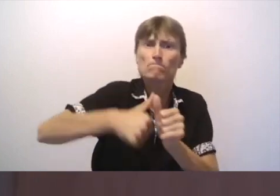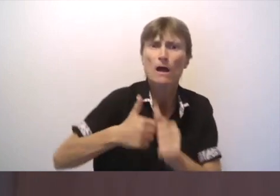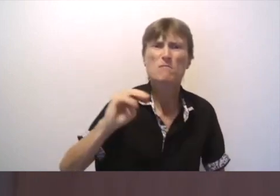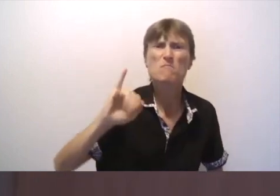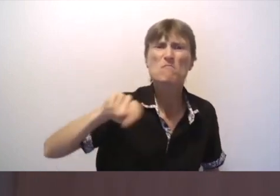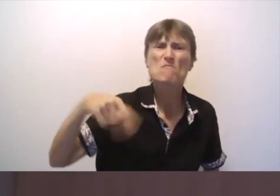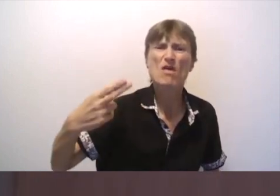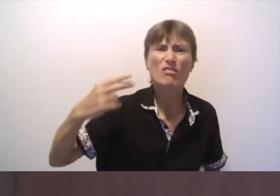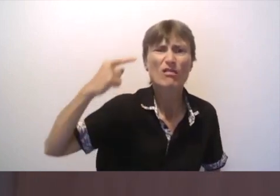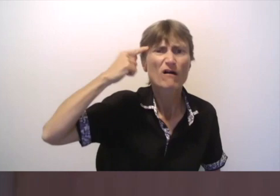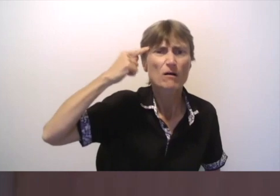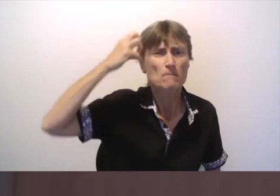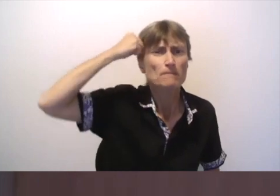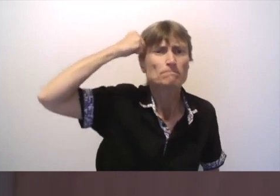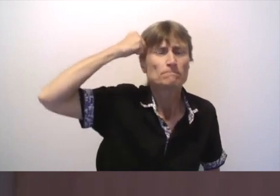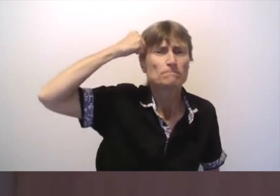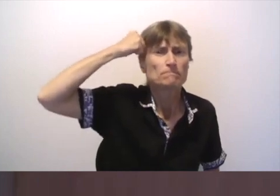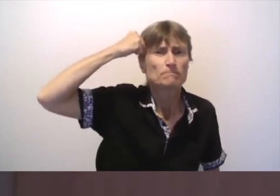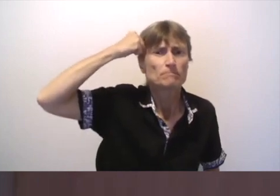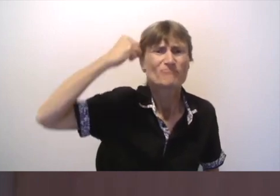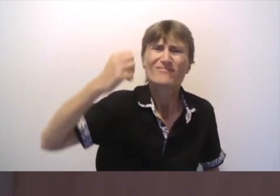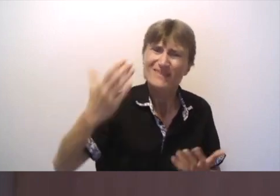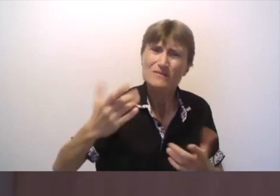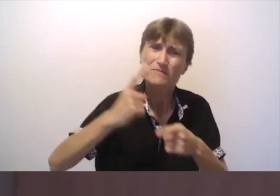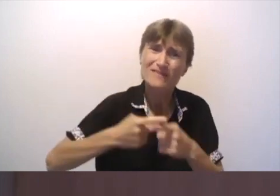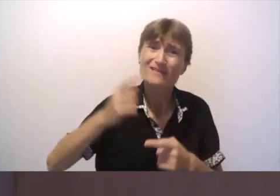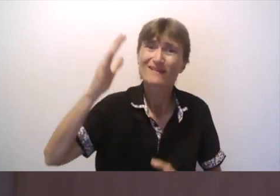um you know government wants to do something really expedient right